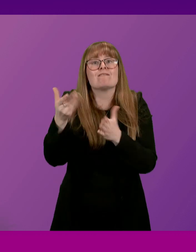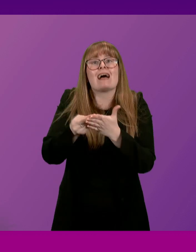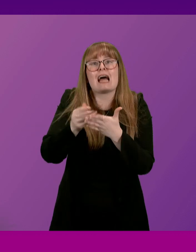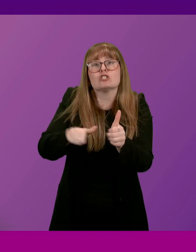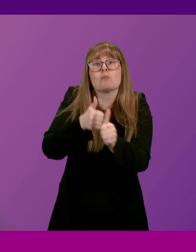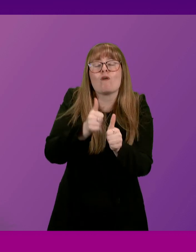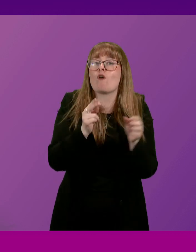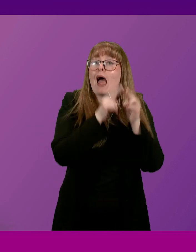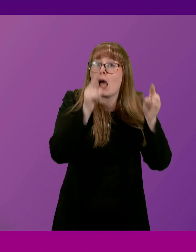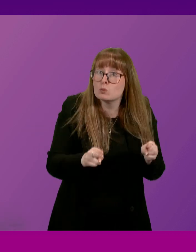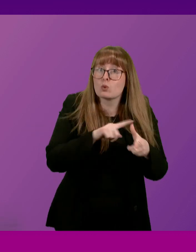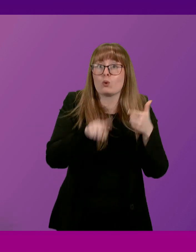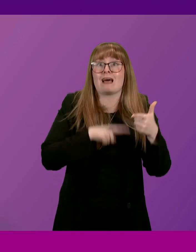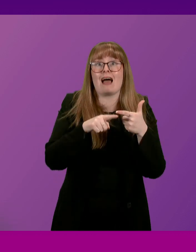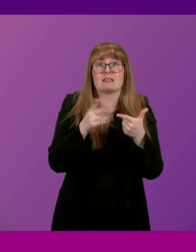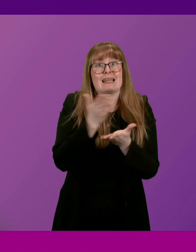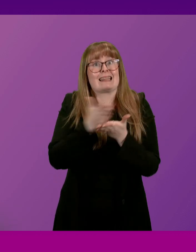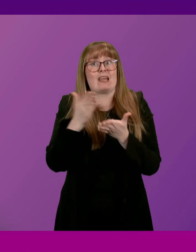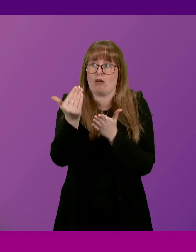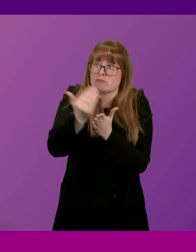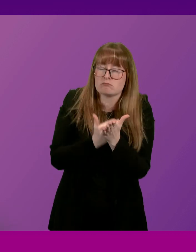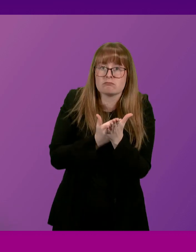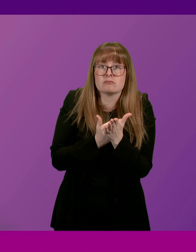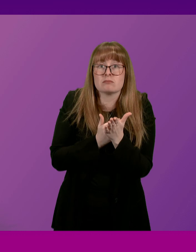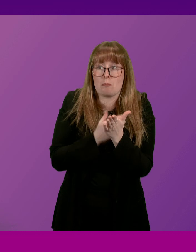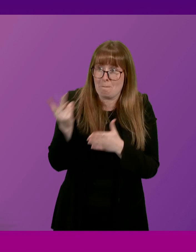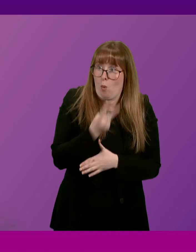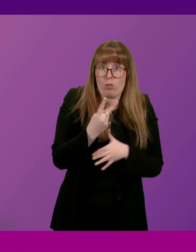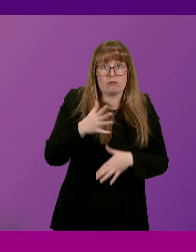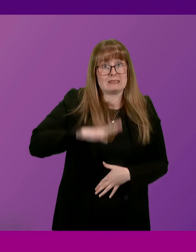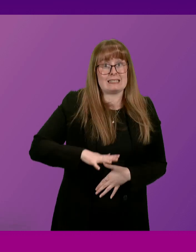households and for clear regulations. Both are essential, but we now know that the Government